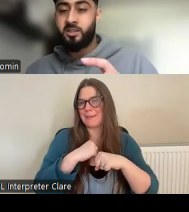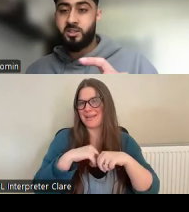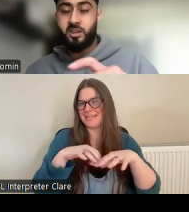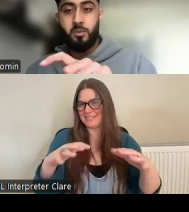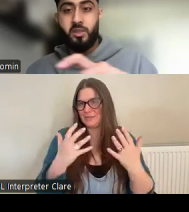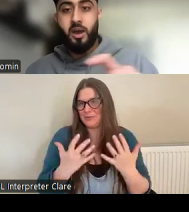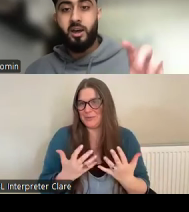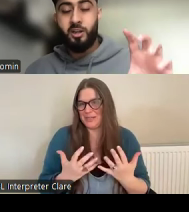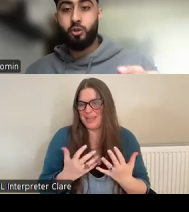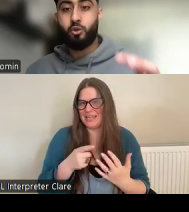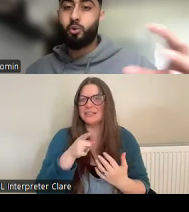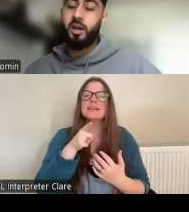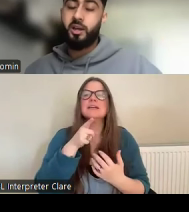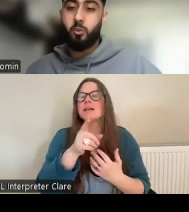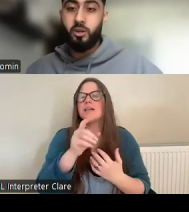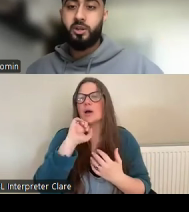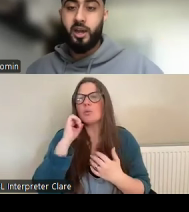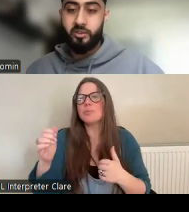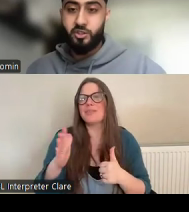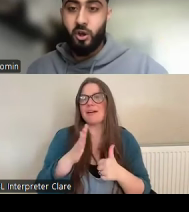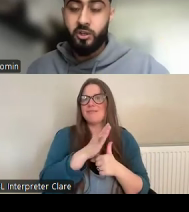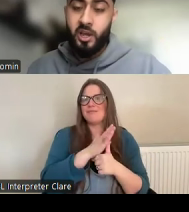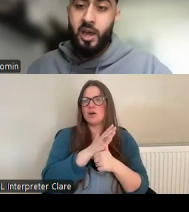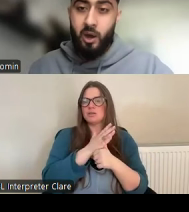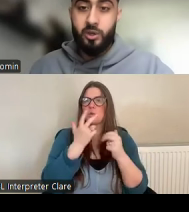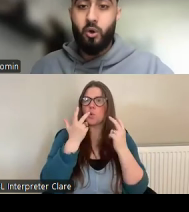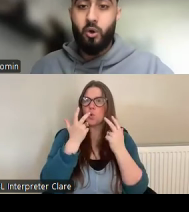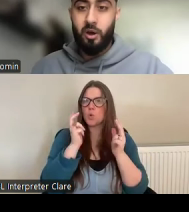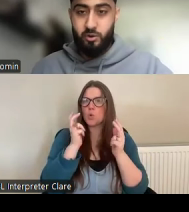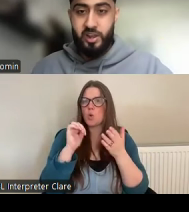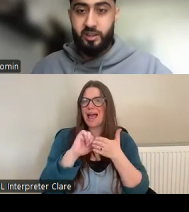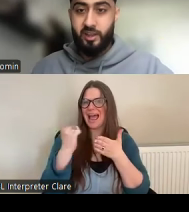That's going to be the initial Google Ad that we looked at in the start, how we go about creating that.